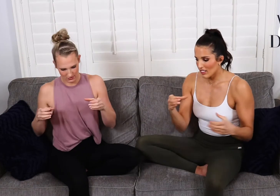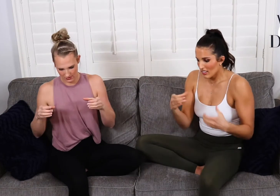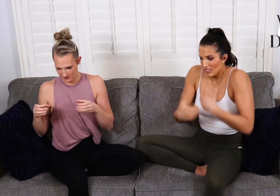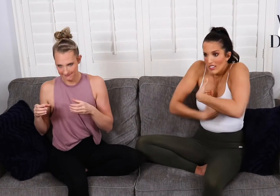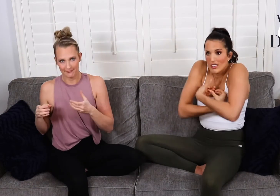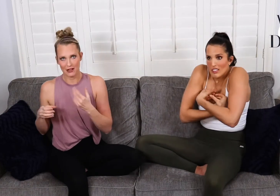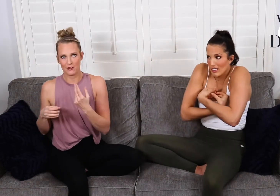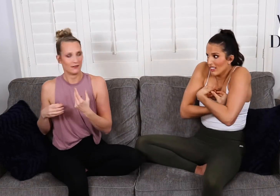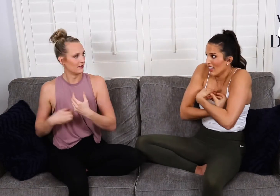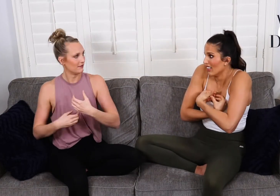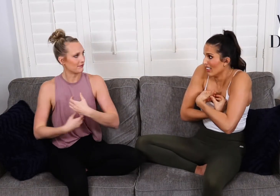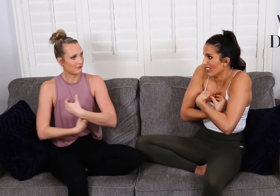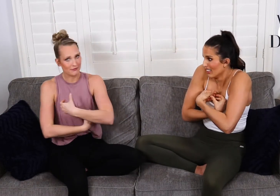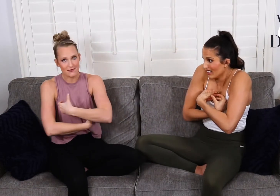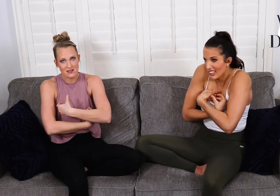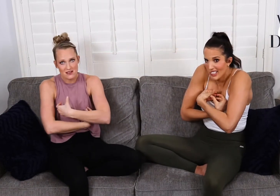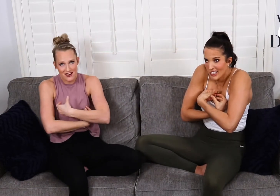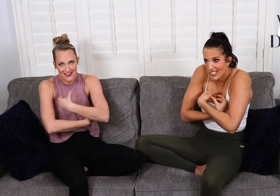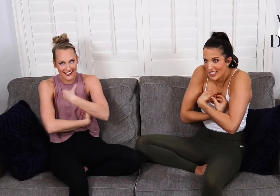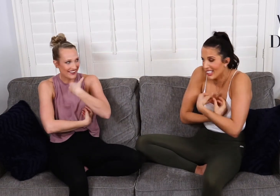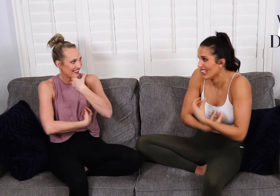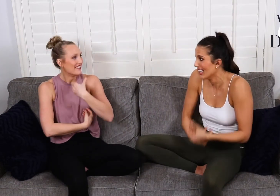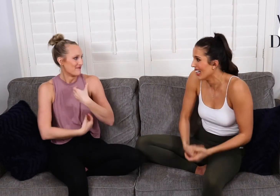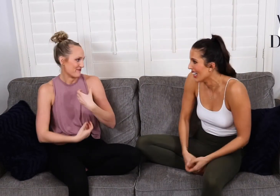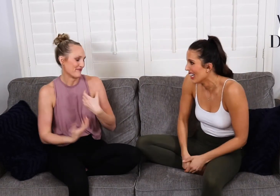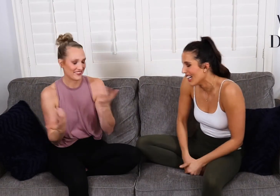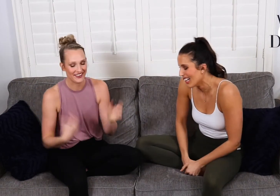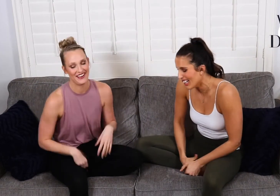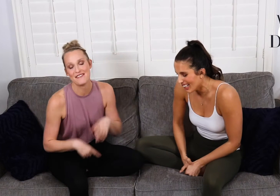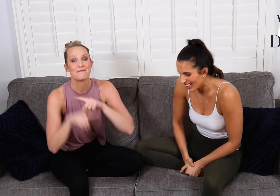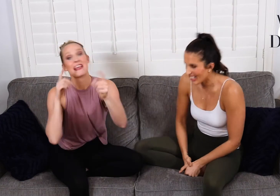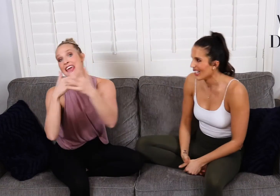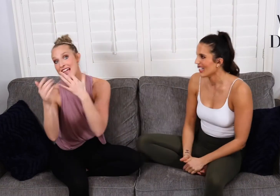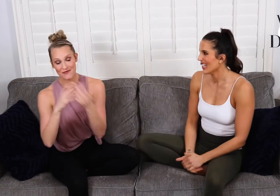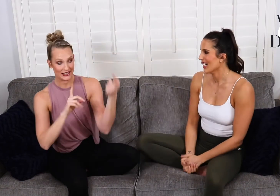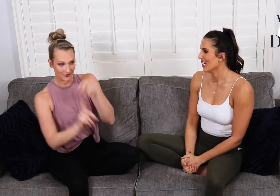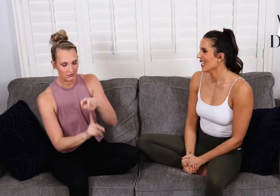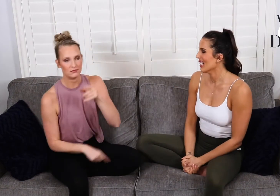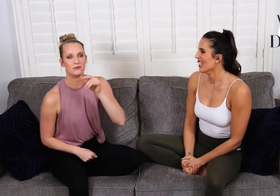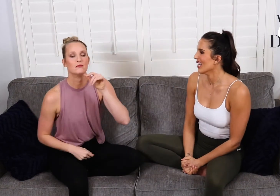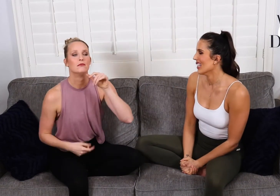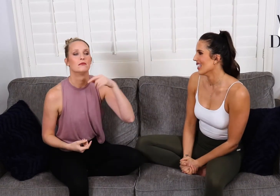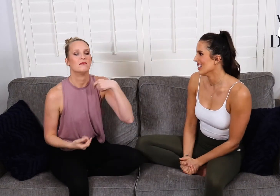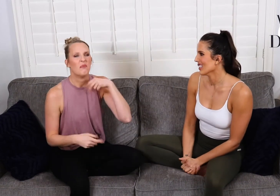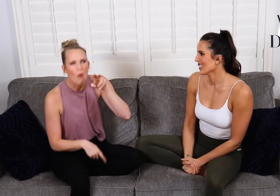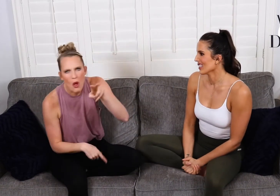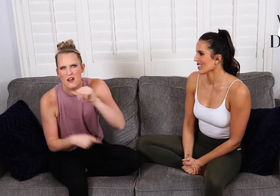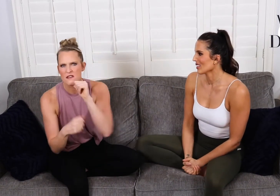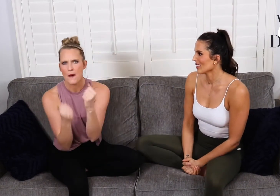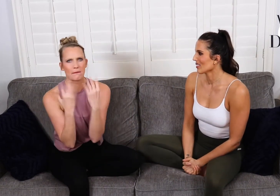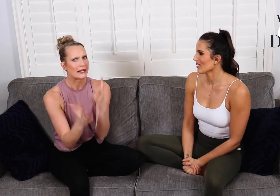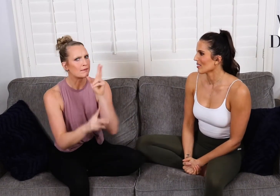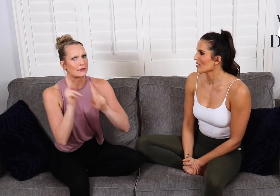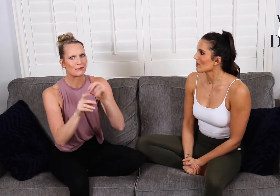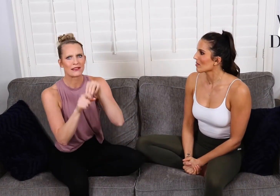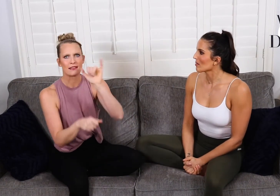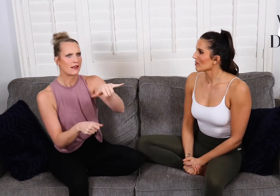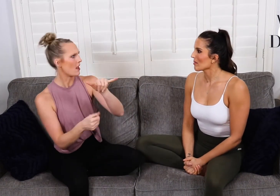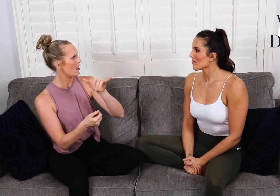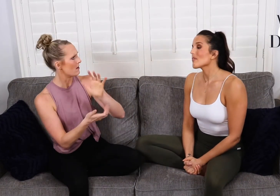I'm like, “I have to hold it so close...” But anyways, so I had noticed that there wasn't very many people